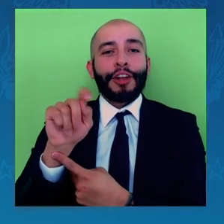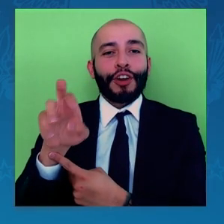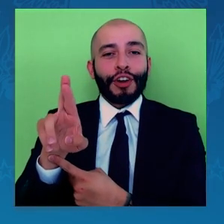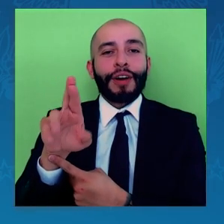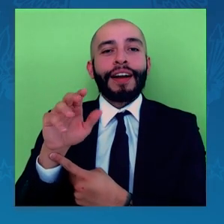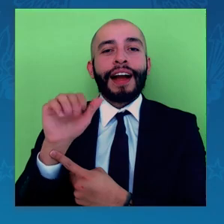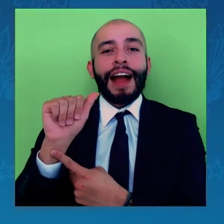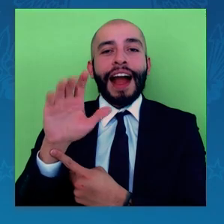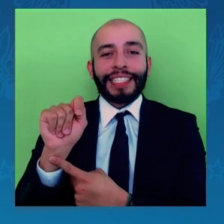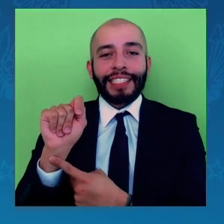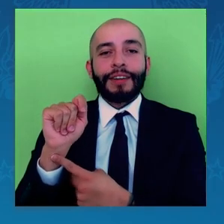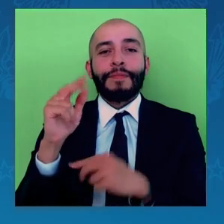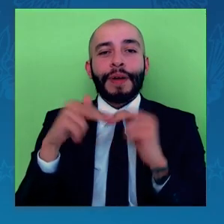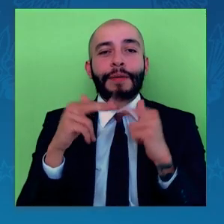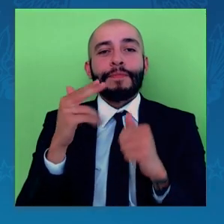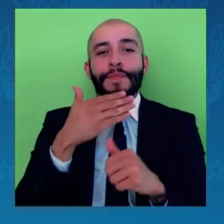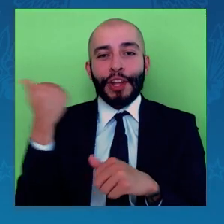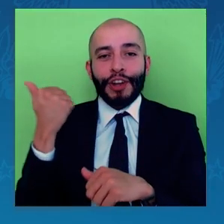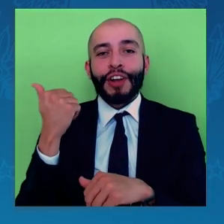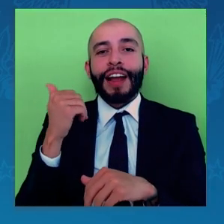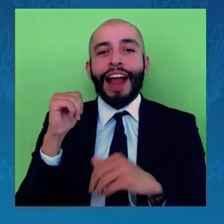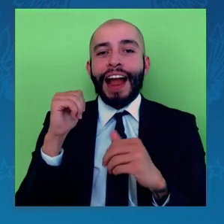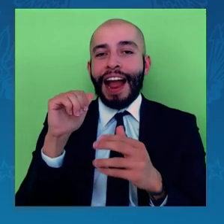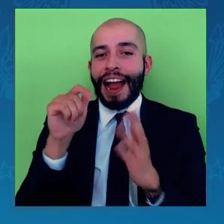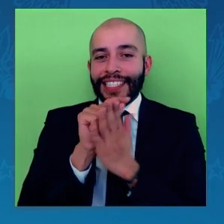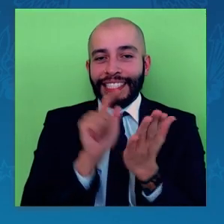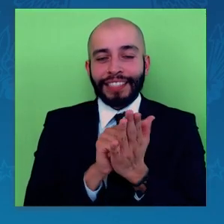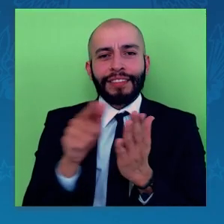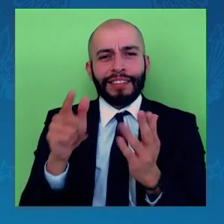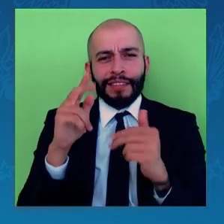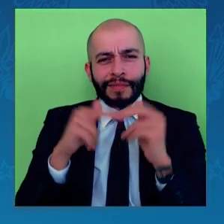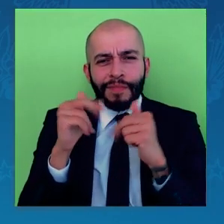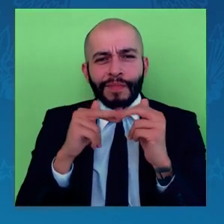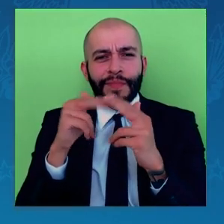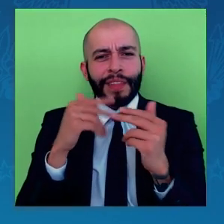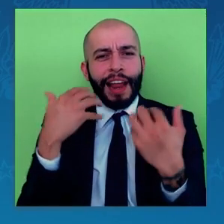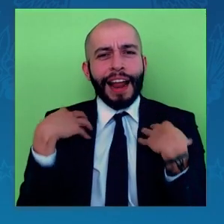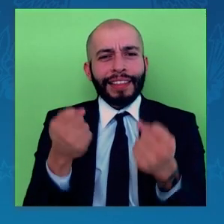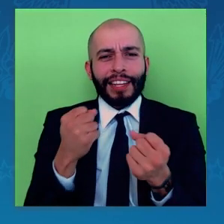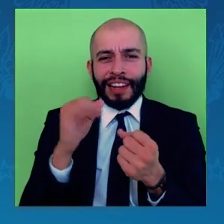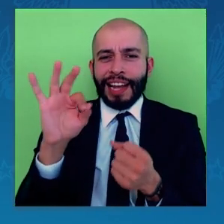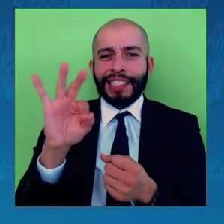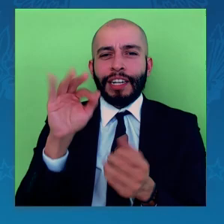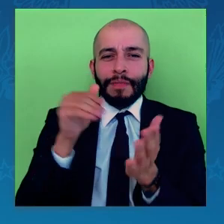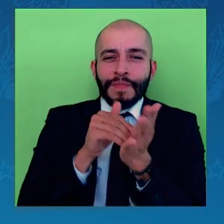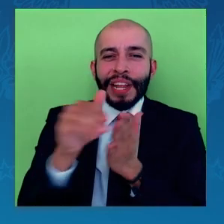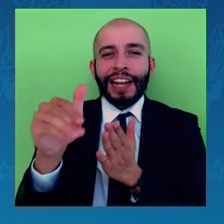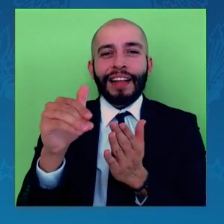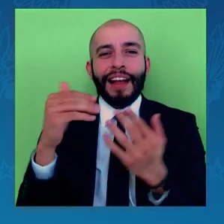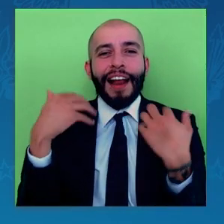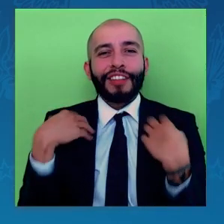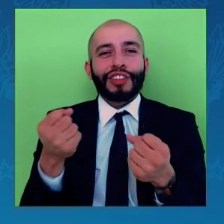premiums for nine million Americans and close the Medicaid coverage gap. It will also make an historic.